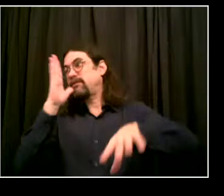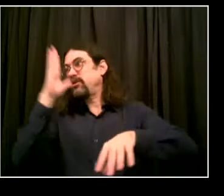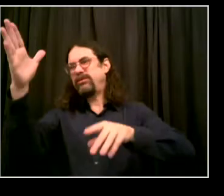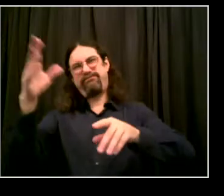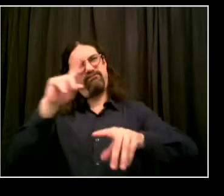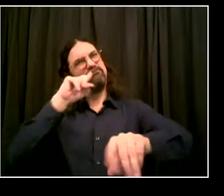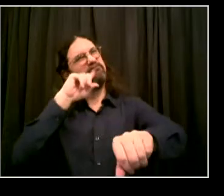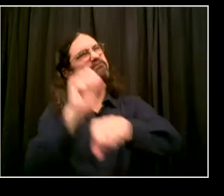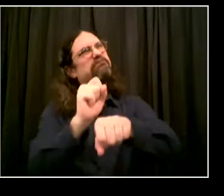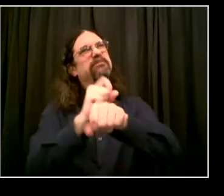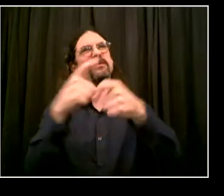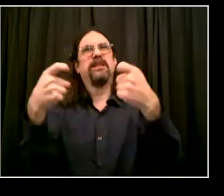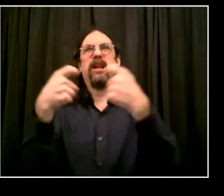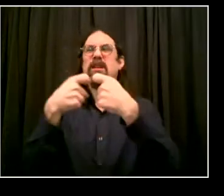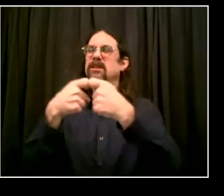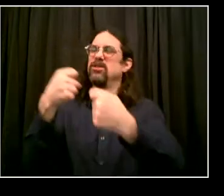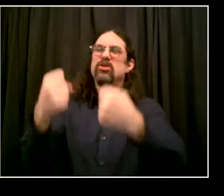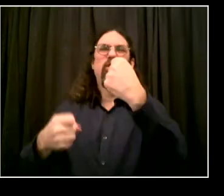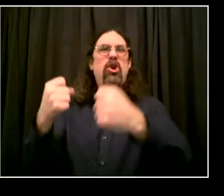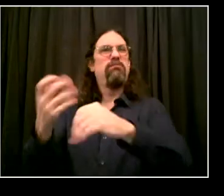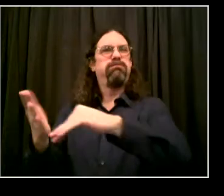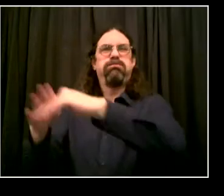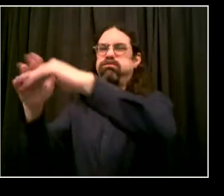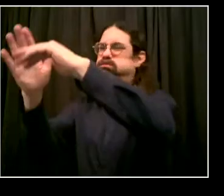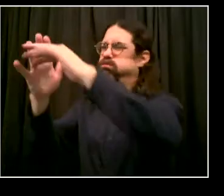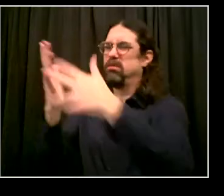INVESTMENT T N I FUEL COMPANIES WILL BE DIMINISHED. THIS IS THE RIGHT TIME TO